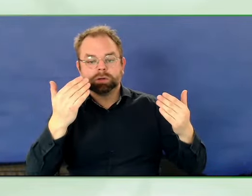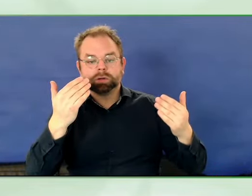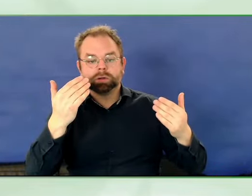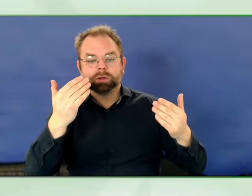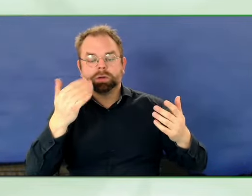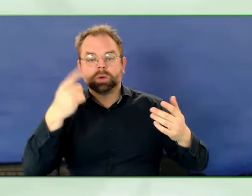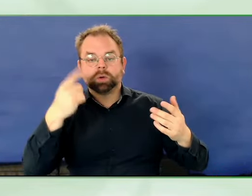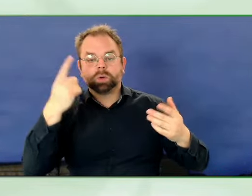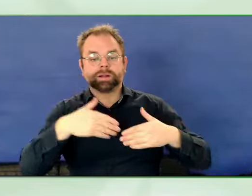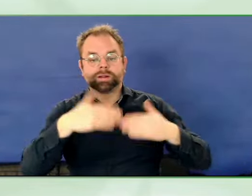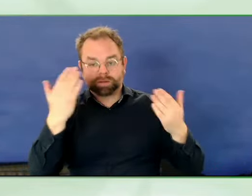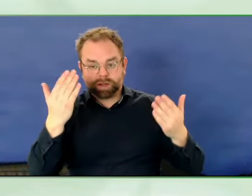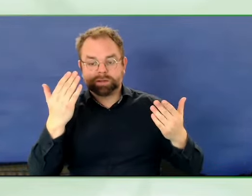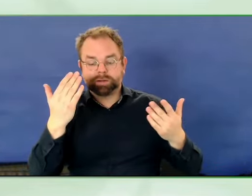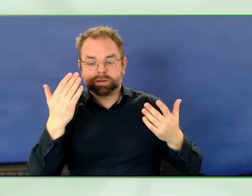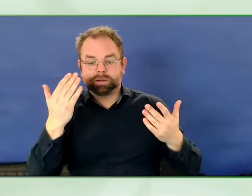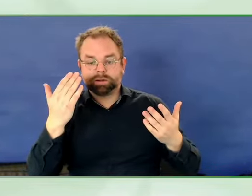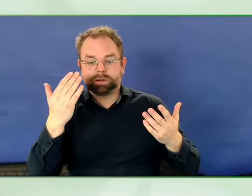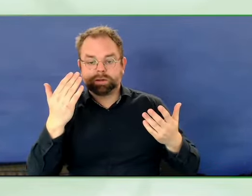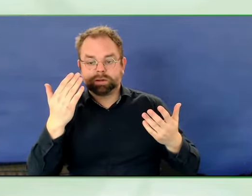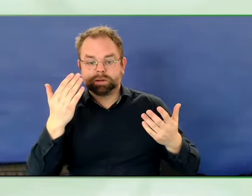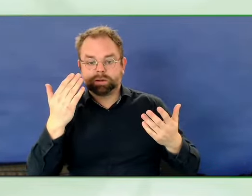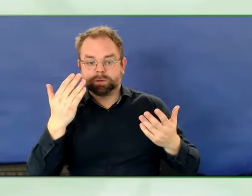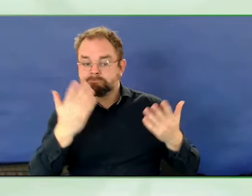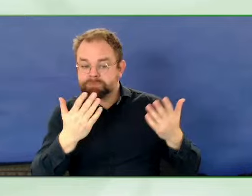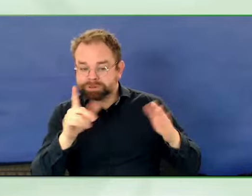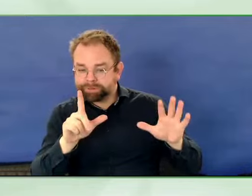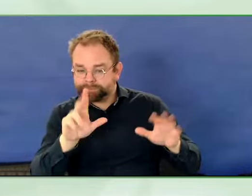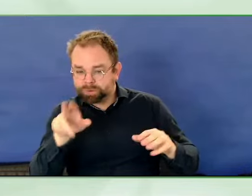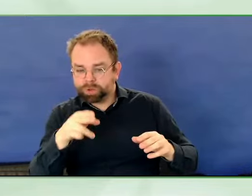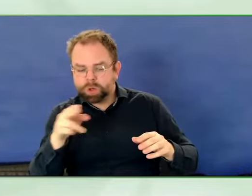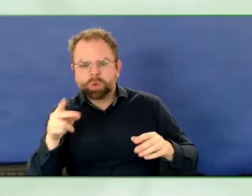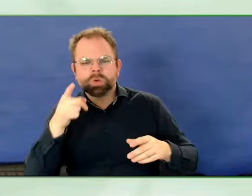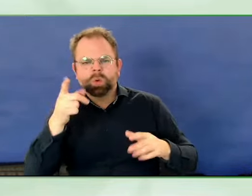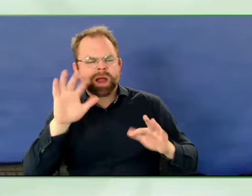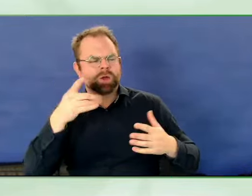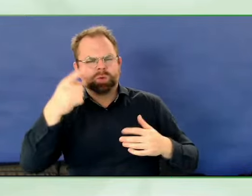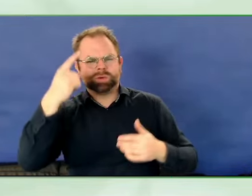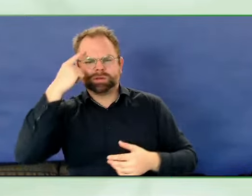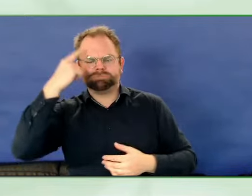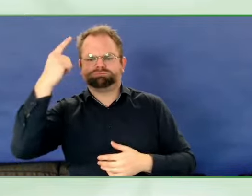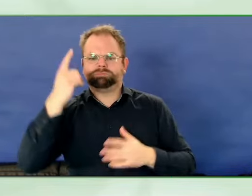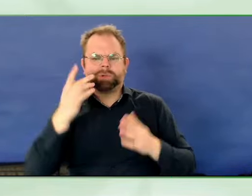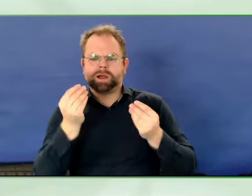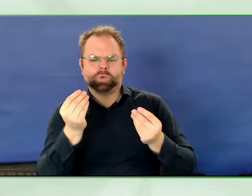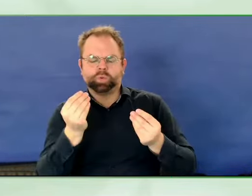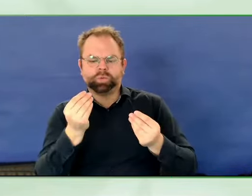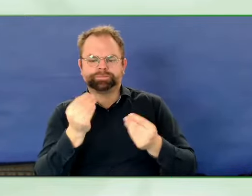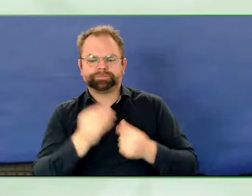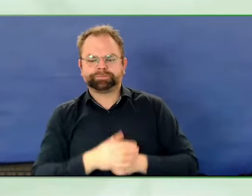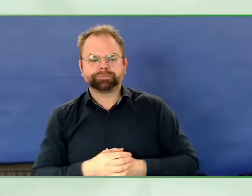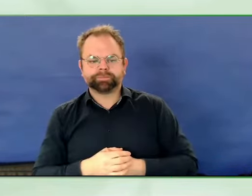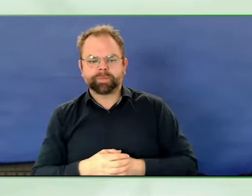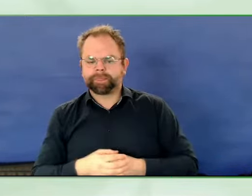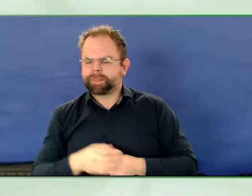What would you say to other entrepreneurs that have that inkling of an idea that talk to the fashion houses?